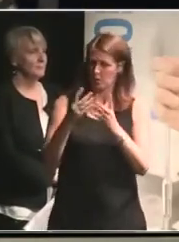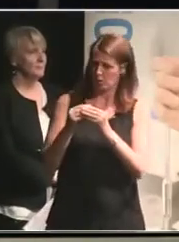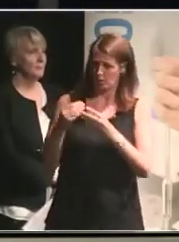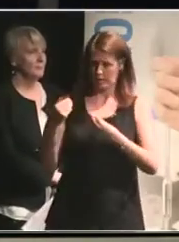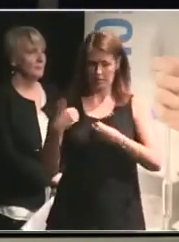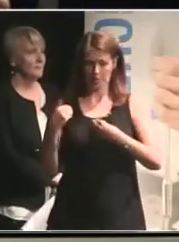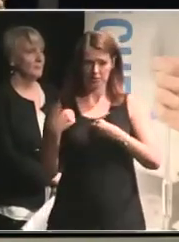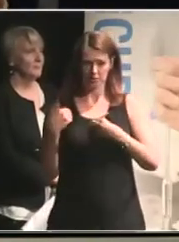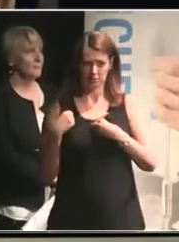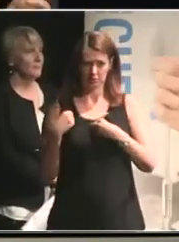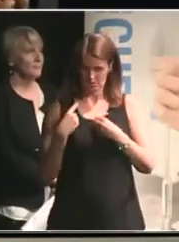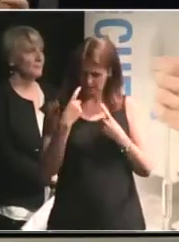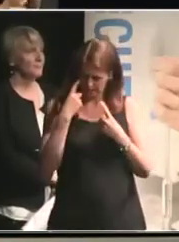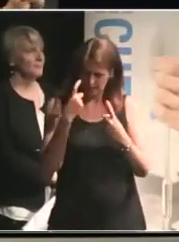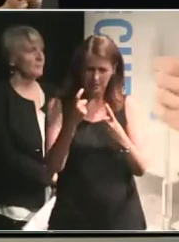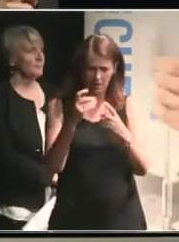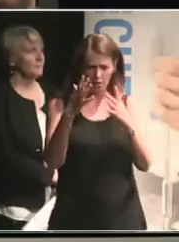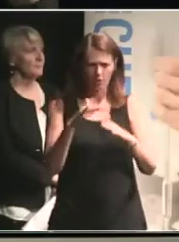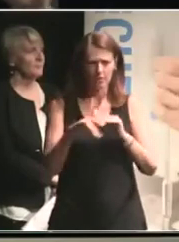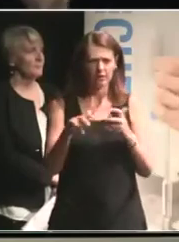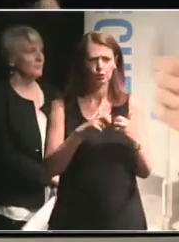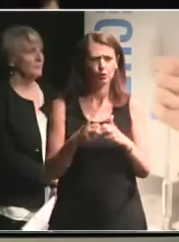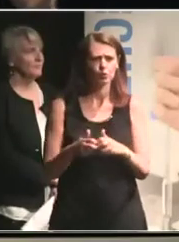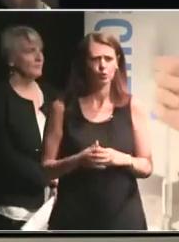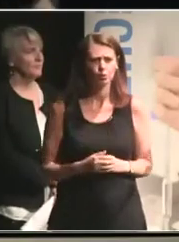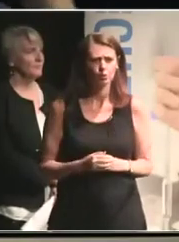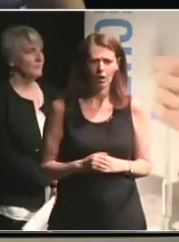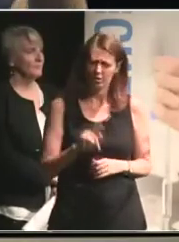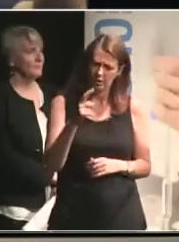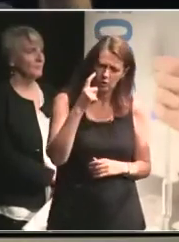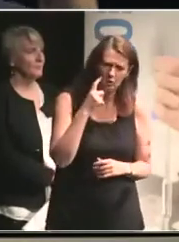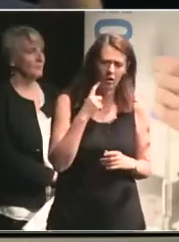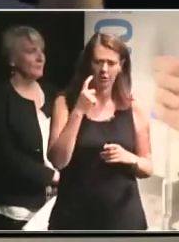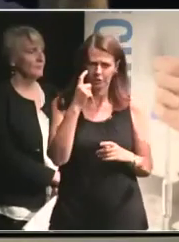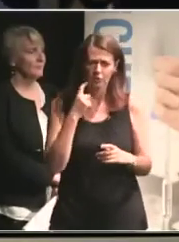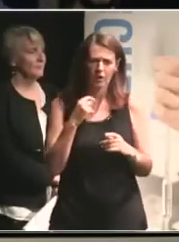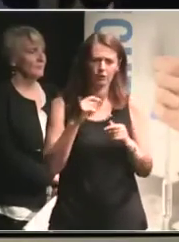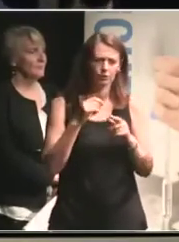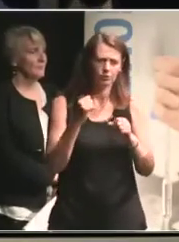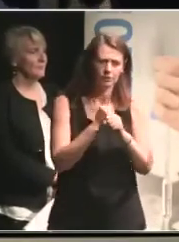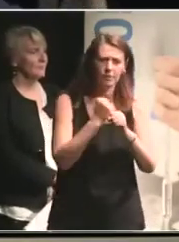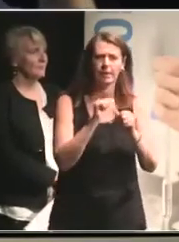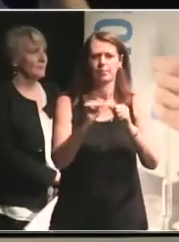care greatly about this issue and they're trying desperately to create better products but the